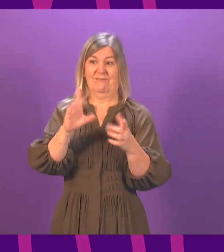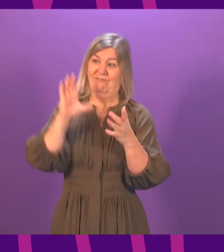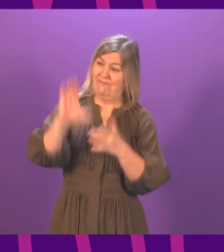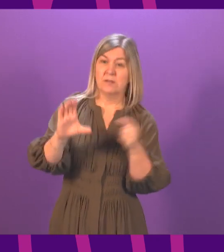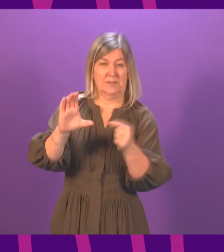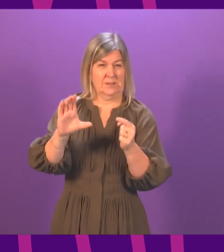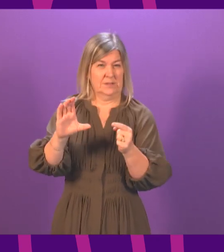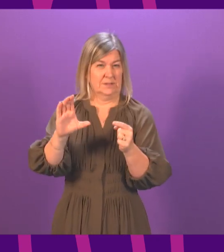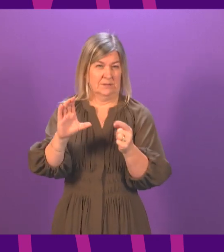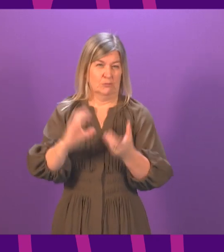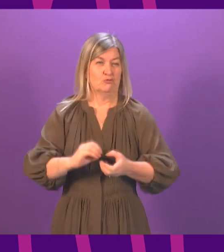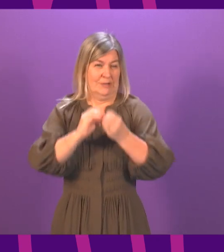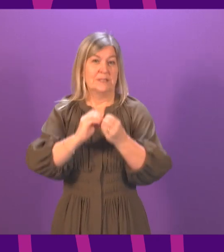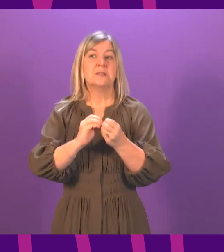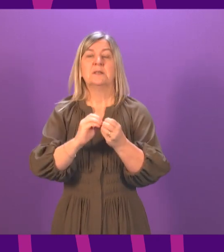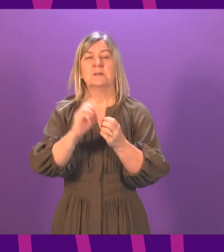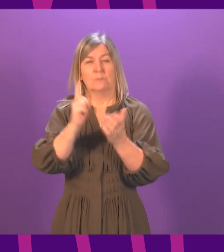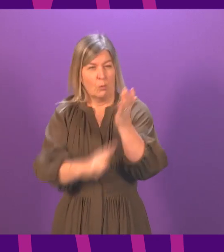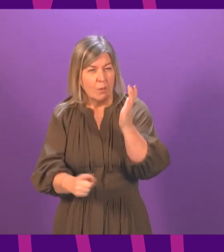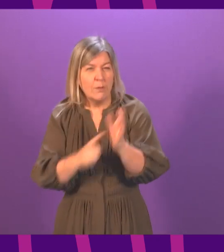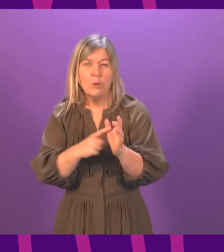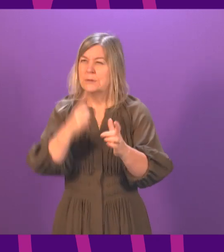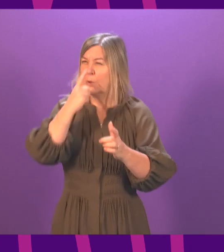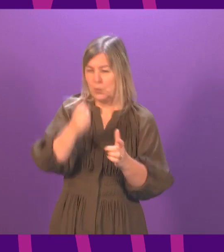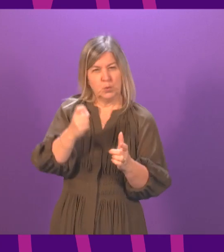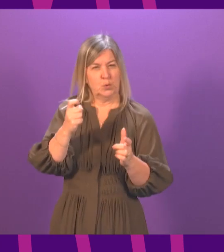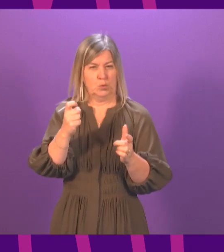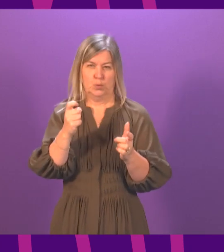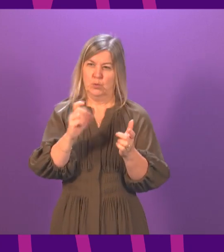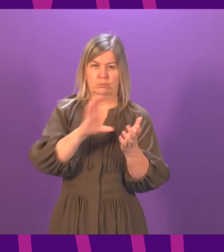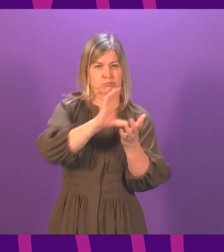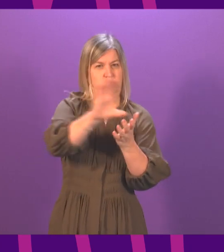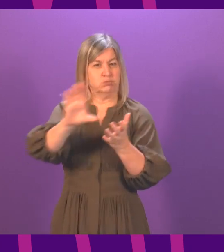there are challenges in adopting a national approach. Some businesses will fall through